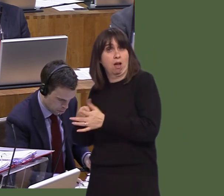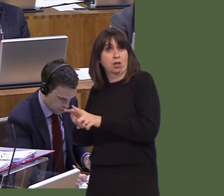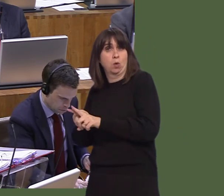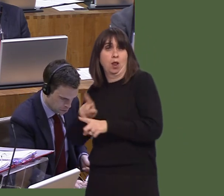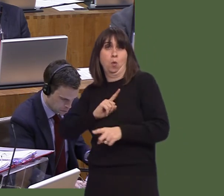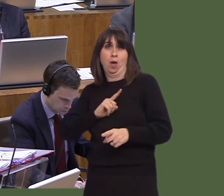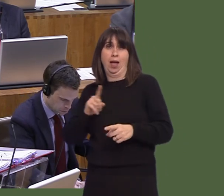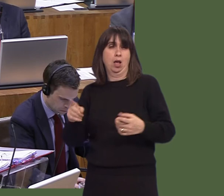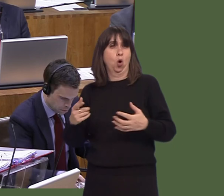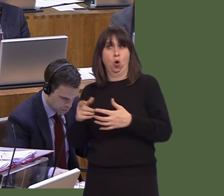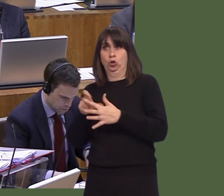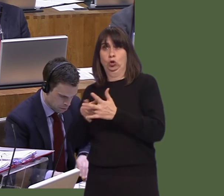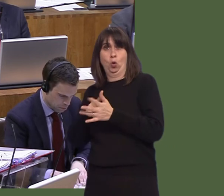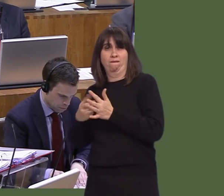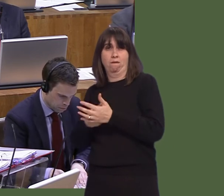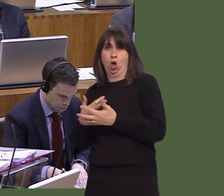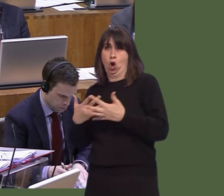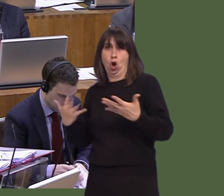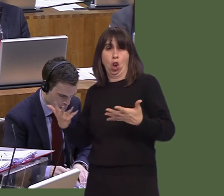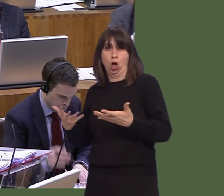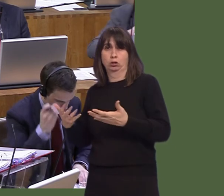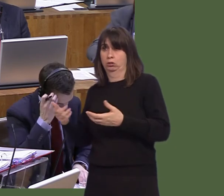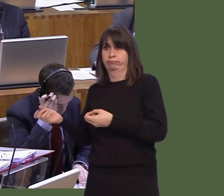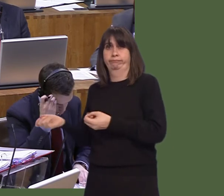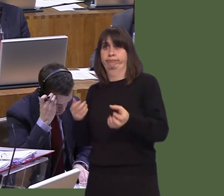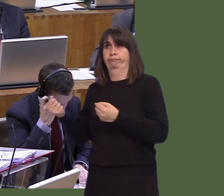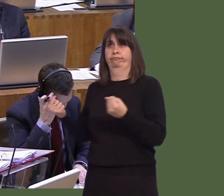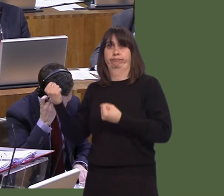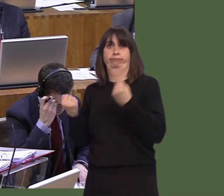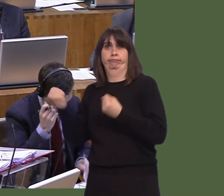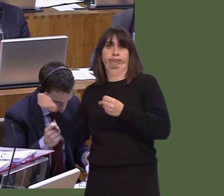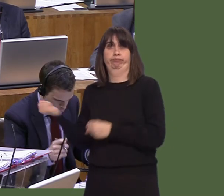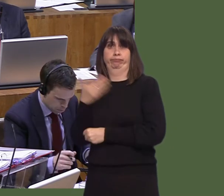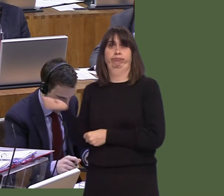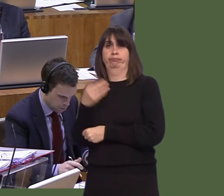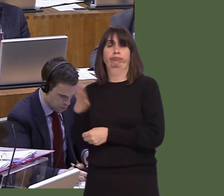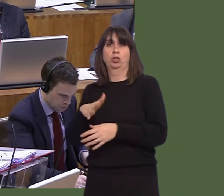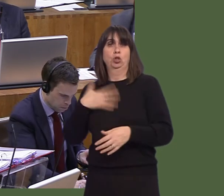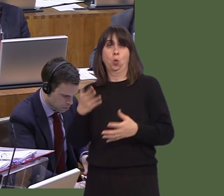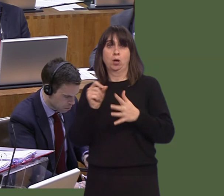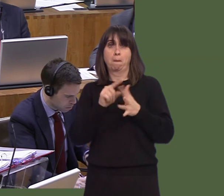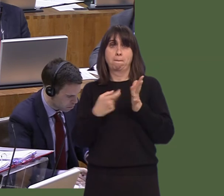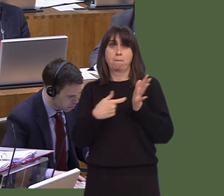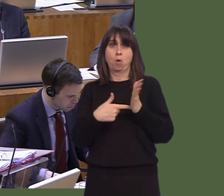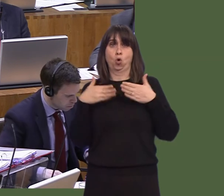A wnaiff y Prif Weinidog ddatganiad am berthynas Llywodraeth Cymru ‚ llywodraethau rhyngwladol a gweinyddiaethau is-ranbarthol? OAQ51766 Carwyn Jones AM: Yes.